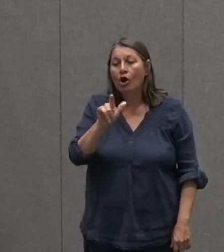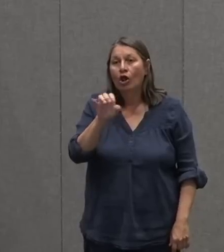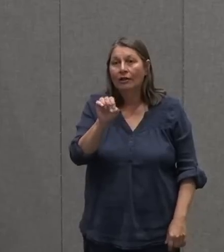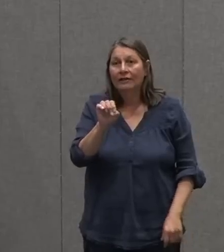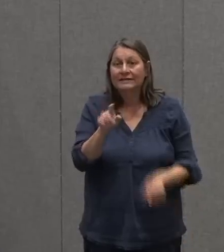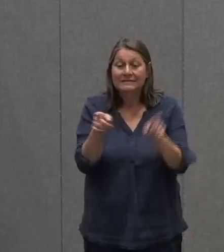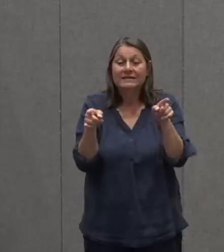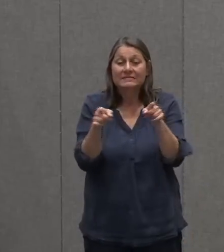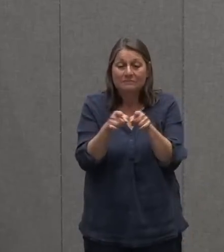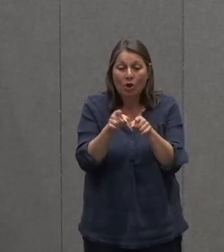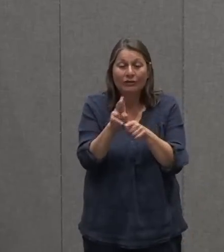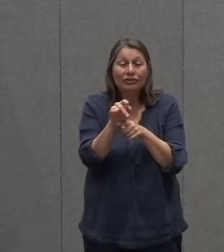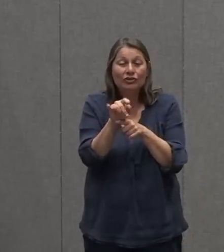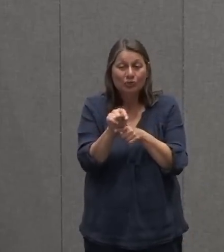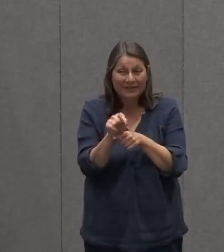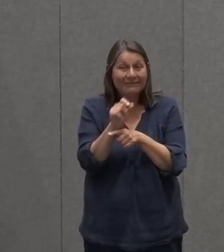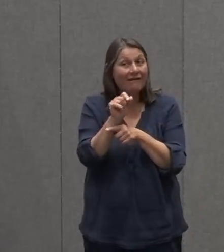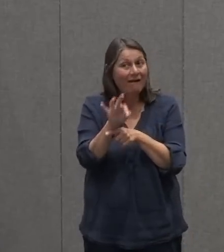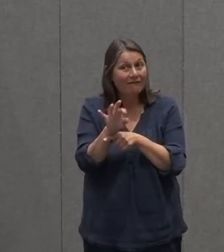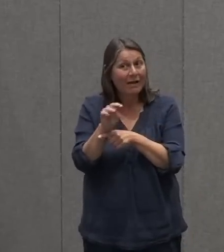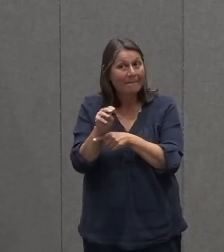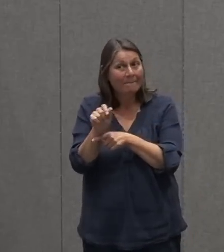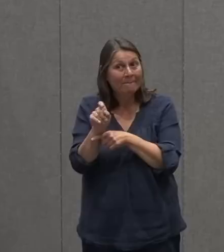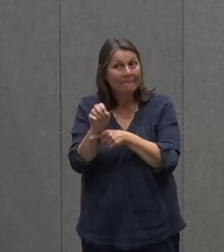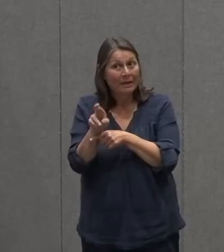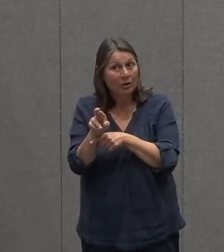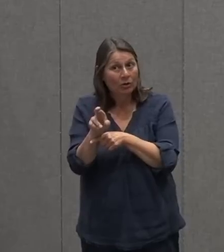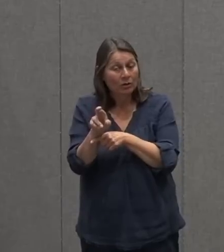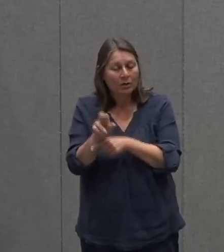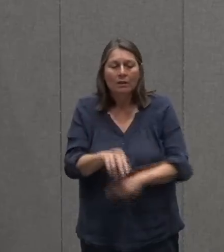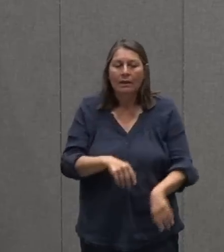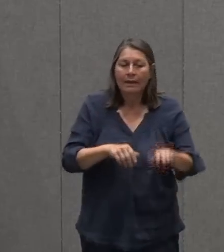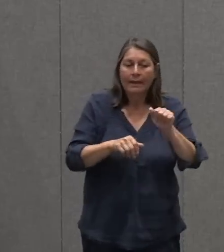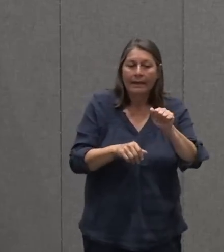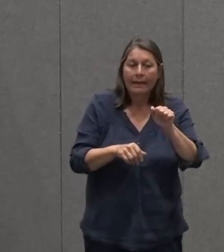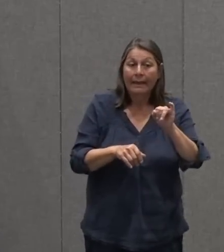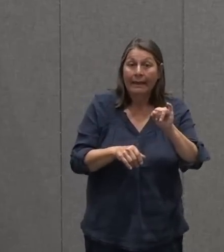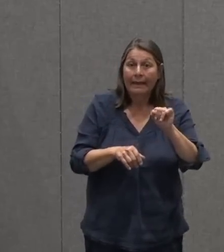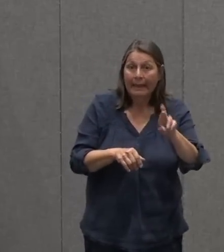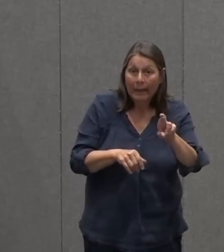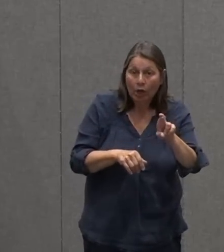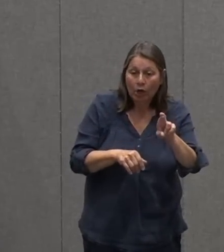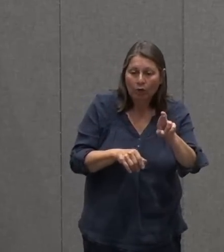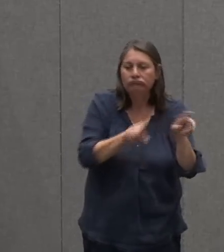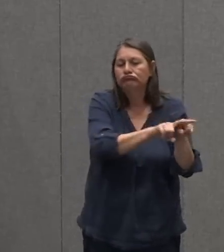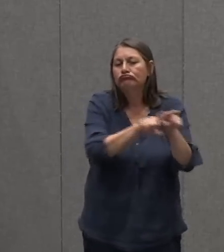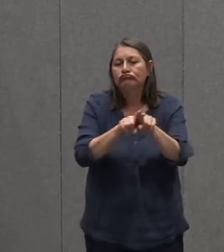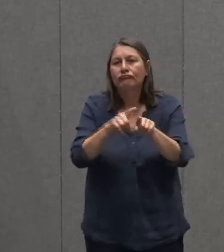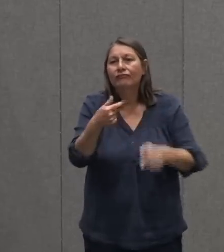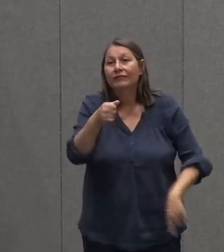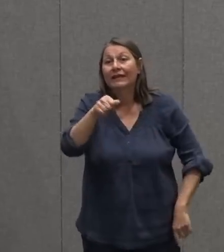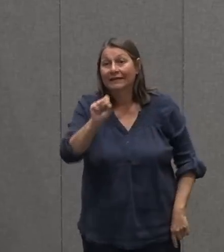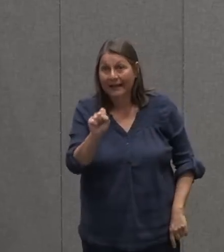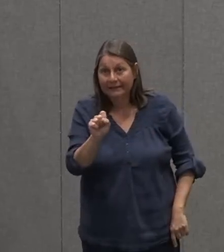And another name for air is gas. And gas is anything that is a material that's not liquid,